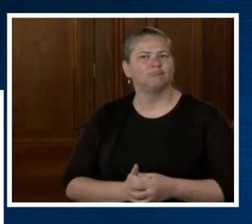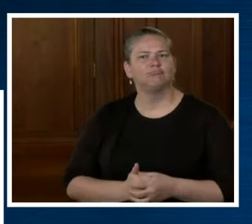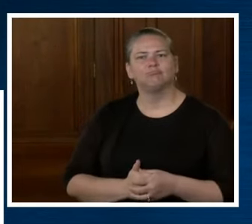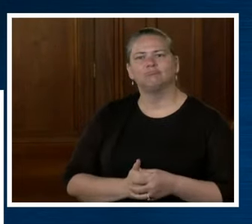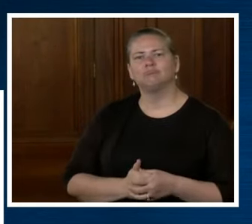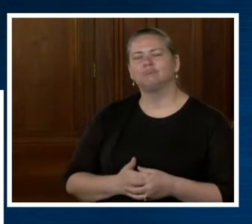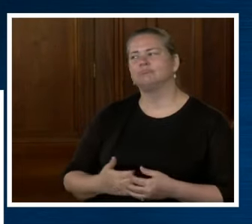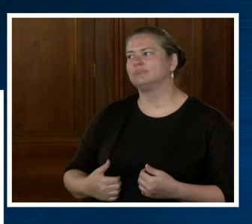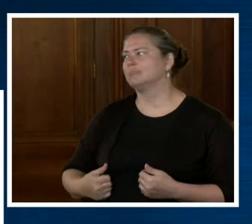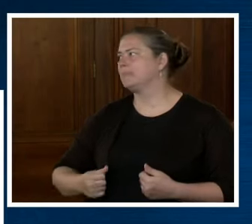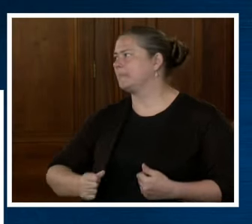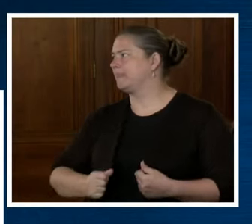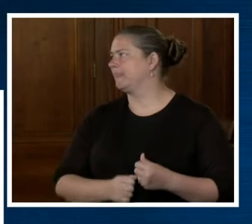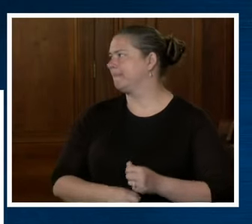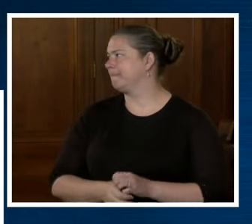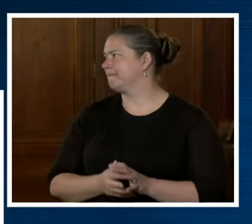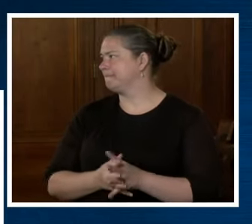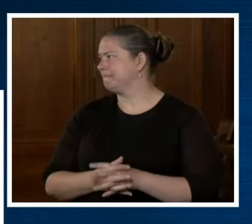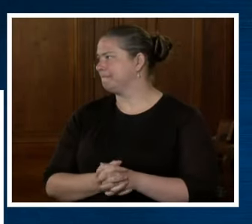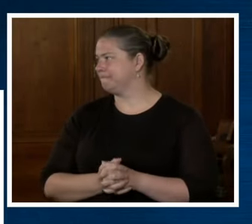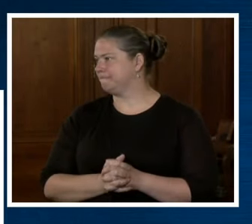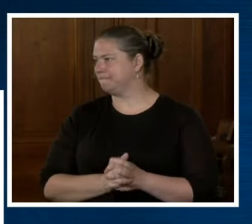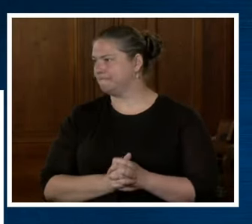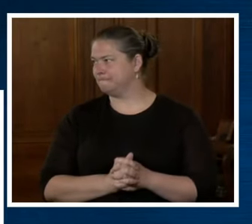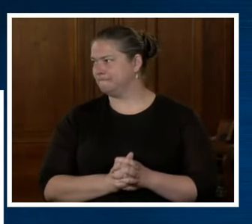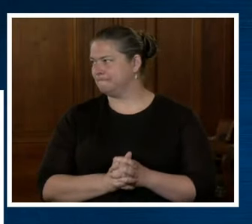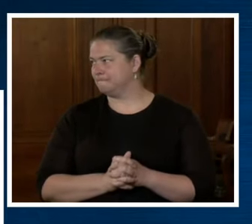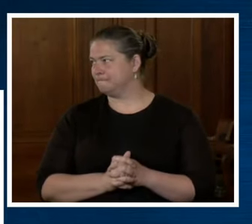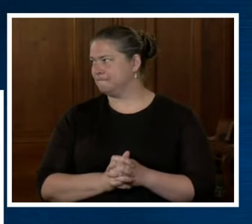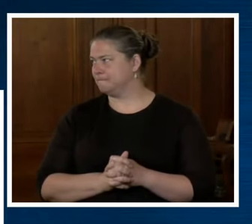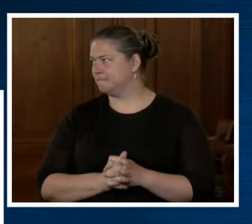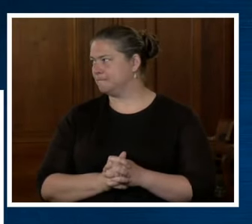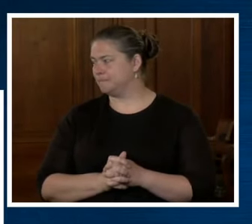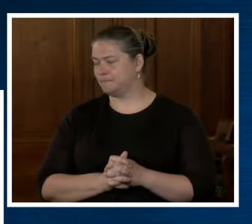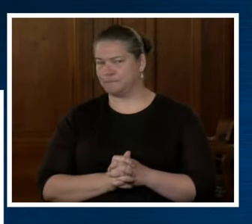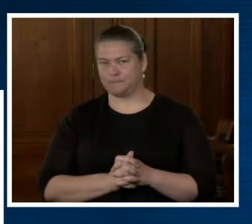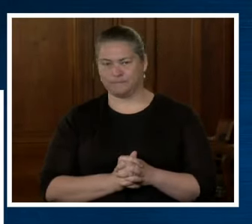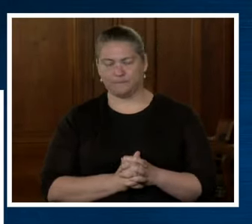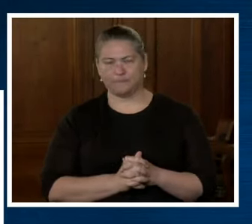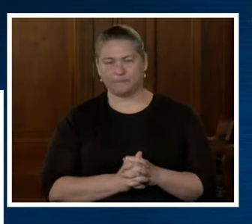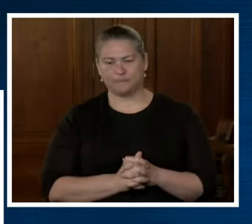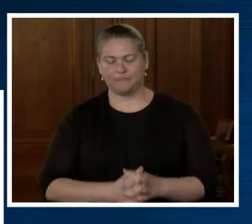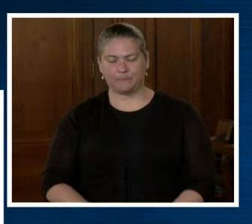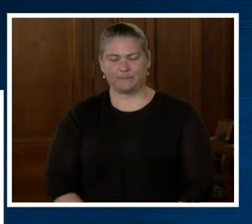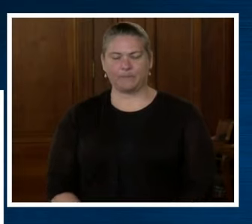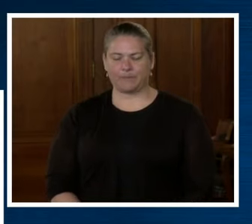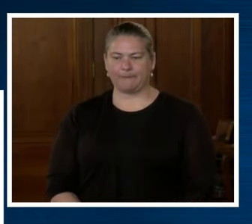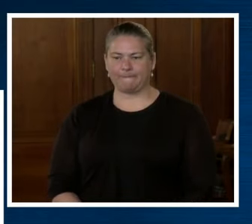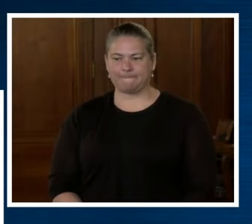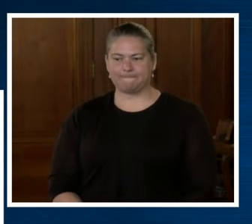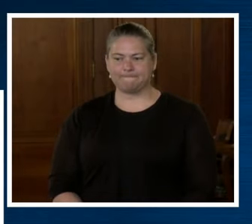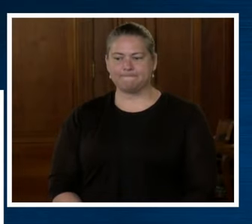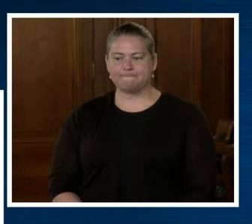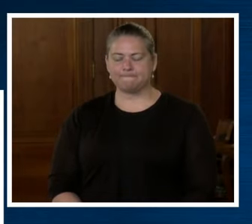HOPKINS, MCCRACKEN, MORGAN, SPENCER, AND 11 IN BARREN,